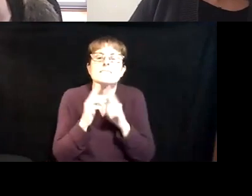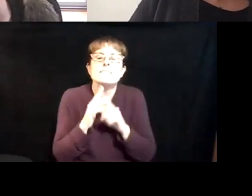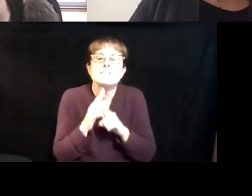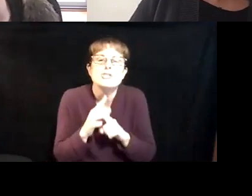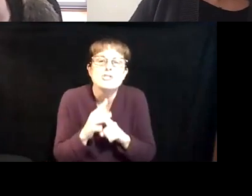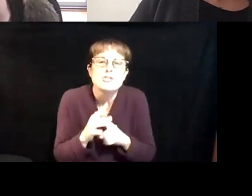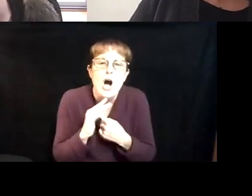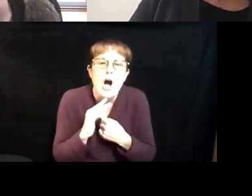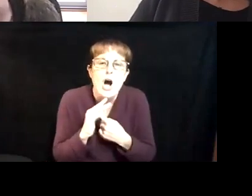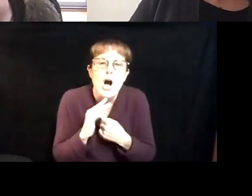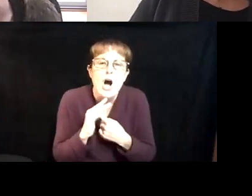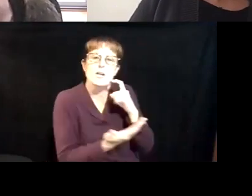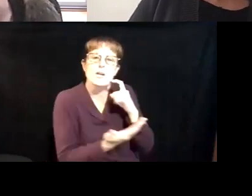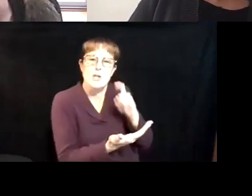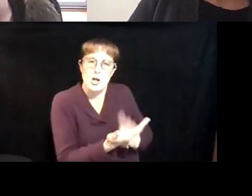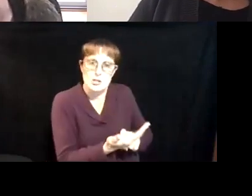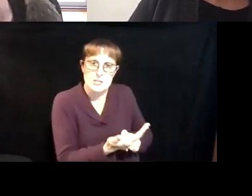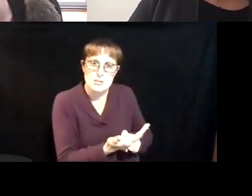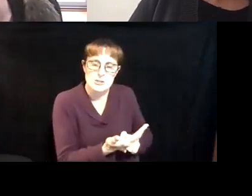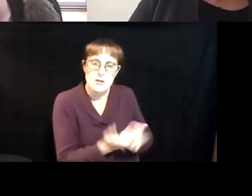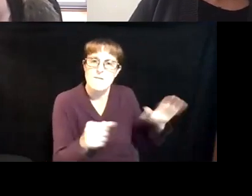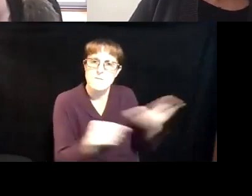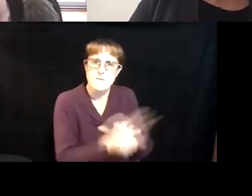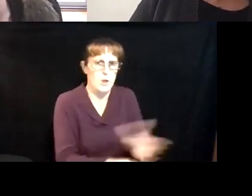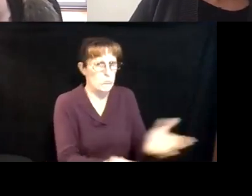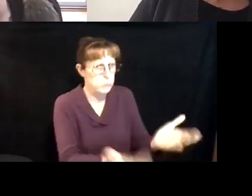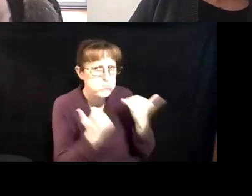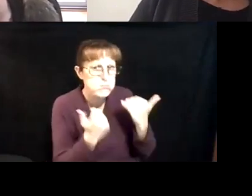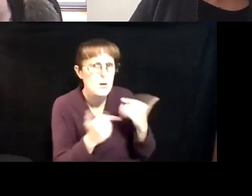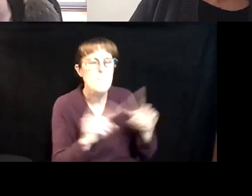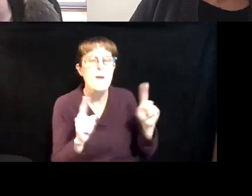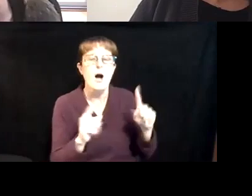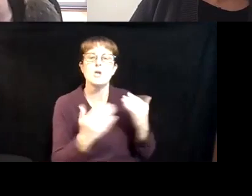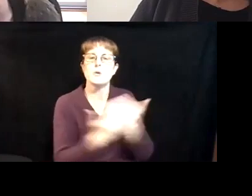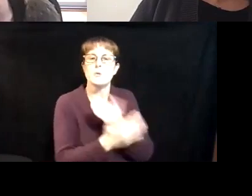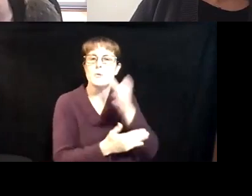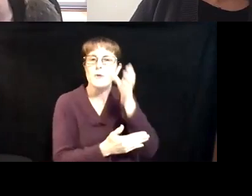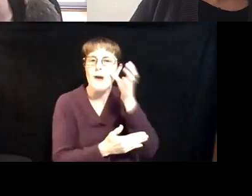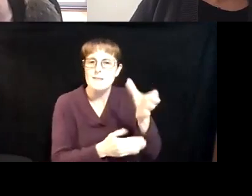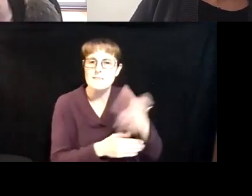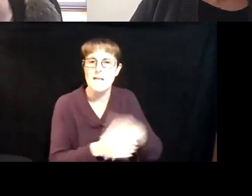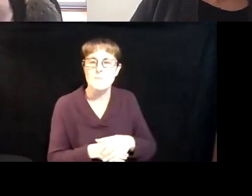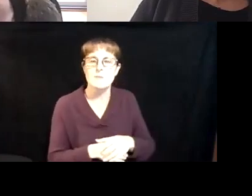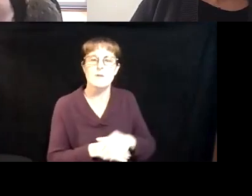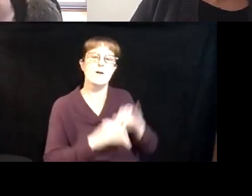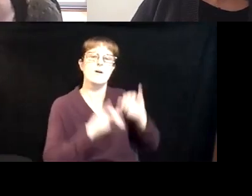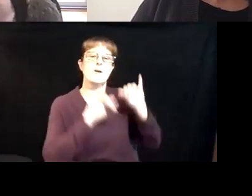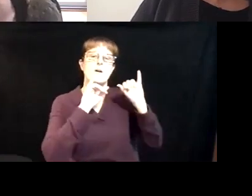but there is emerging, I think more and more of an understanding of